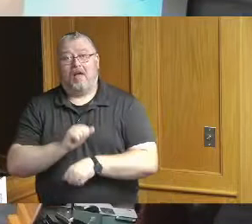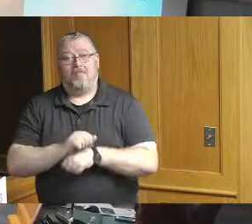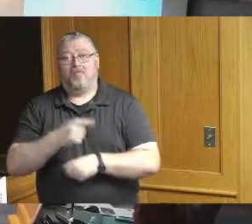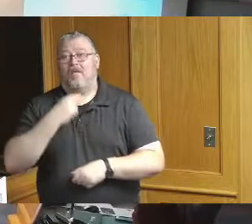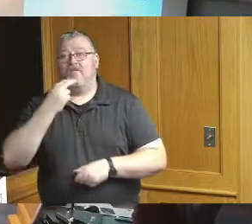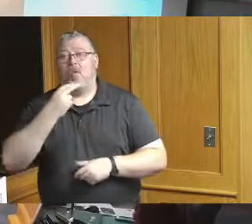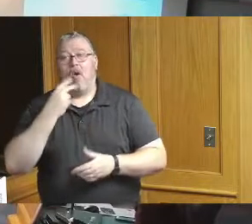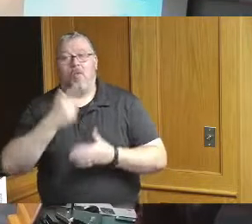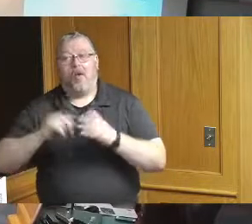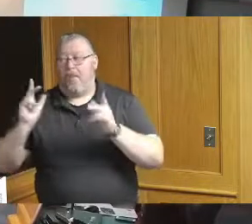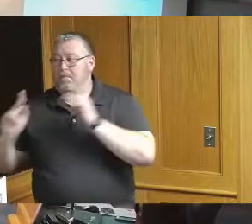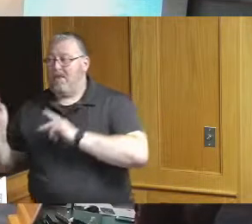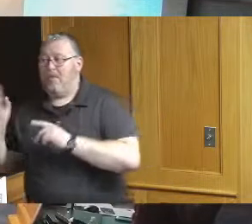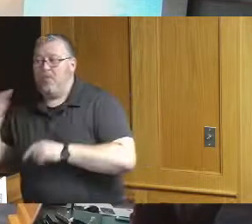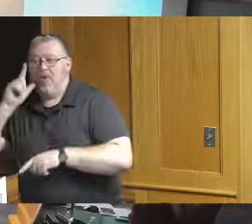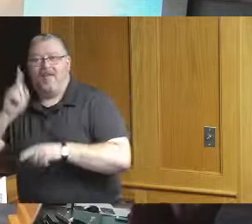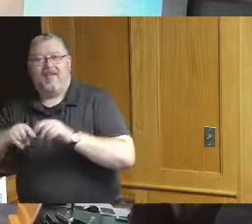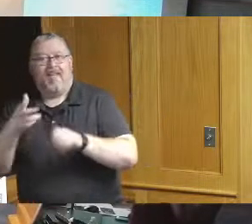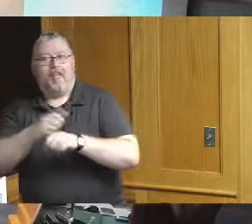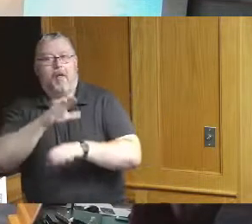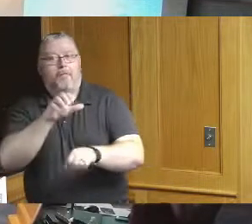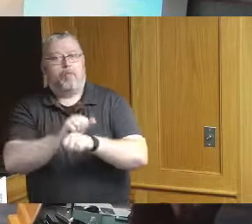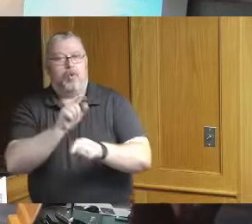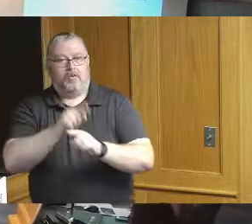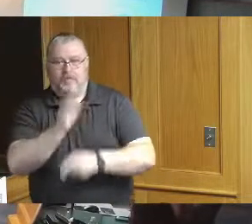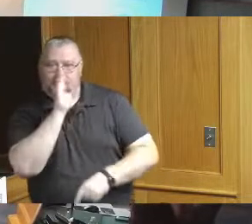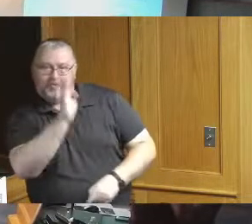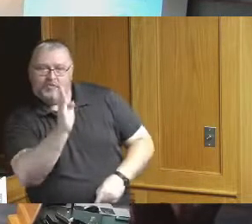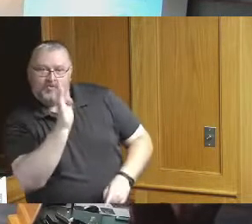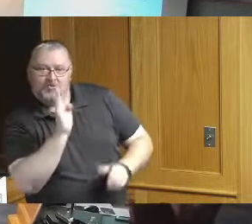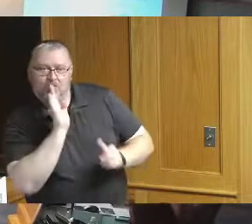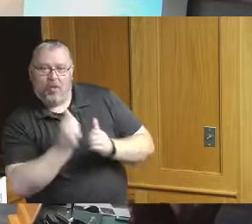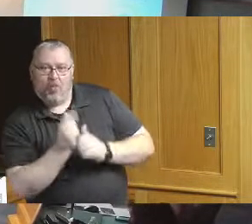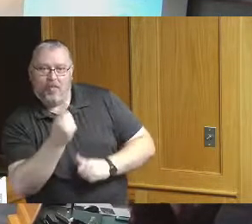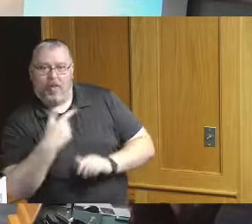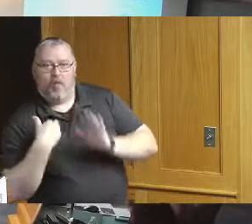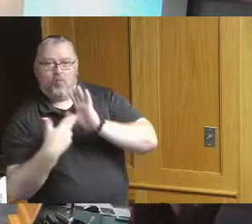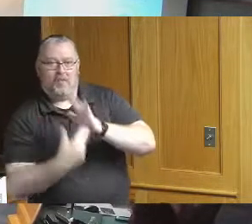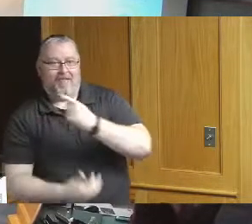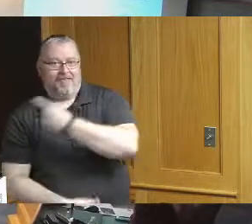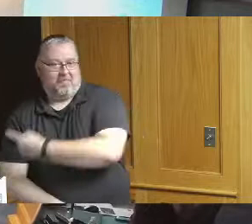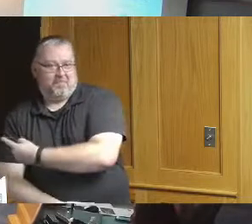can't get an appointment to talk to you directly and I'm going to be clear that